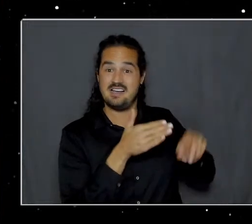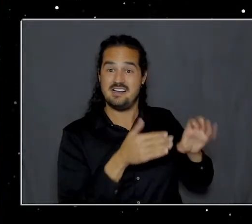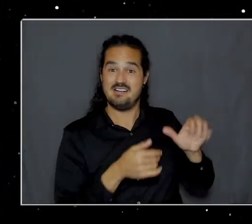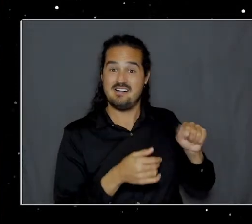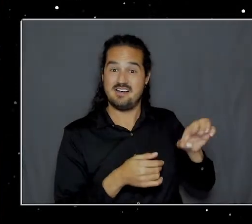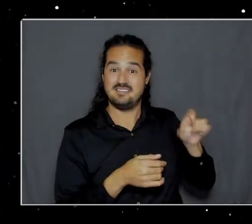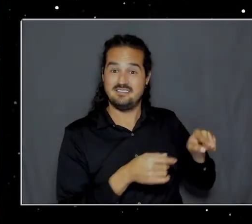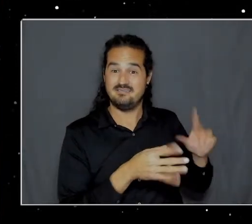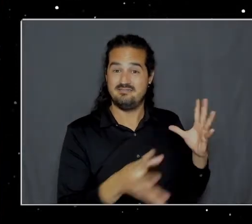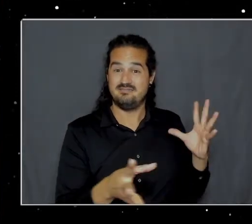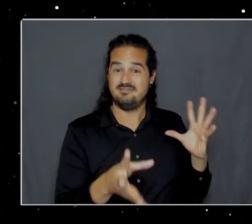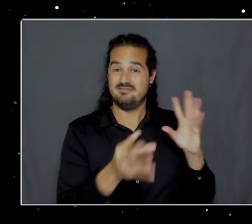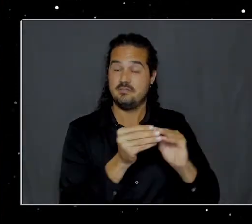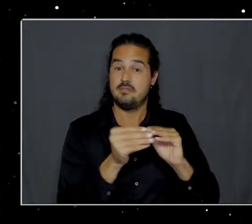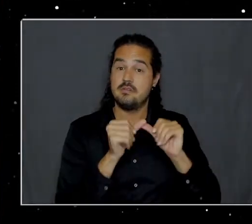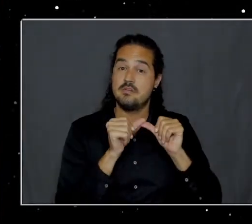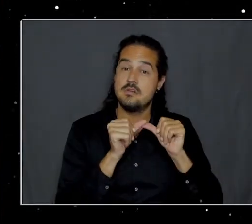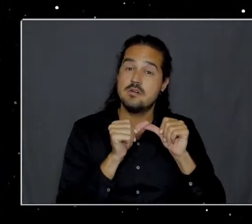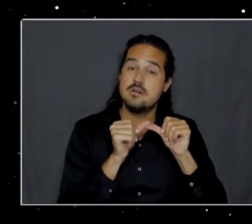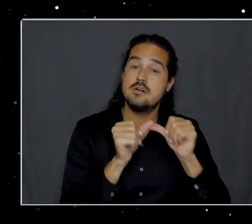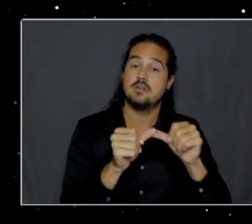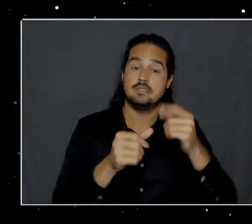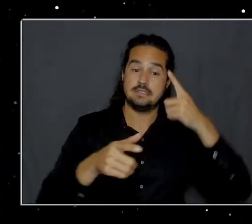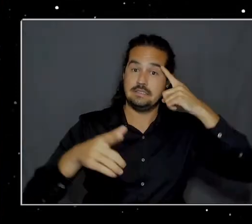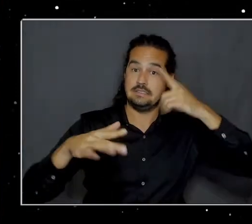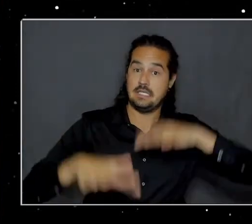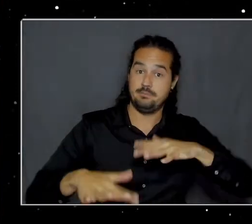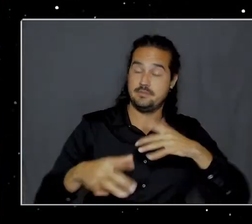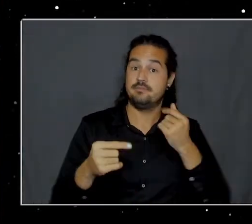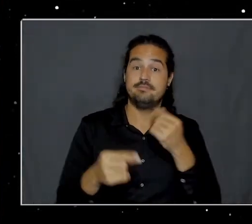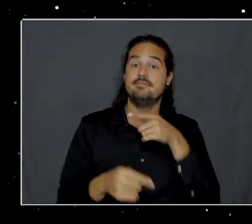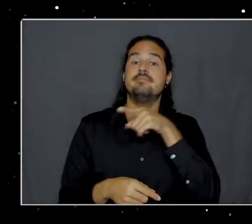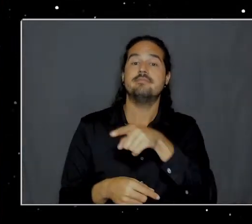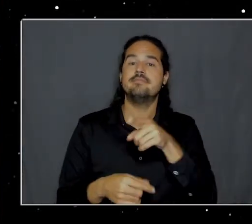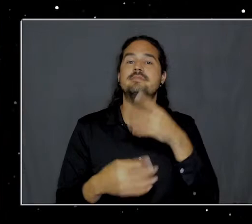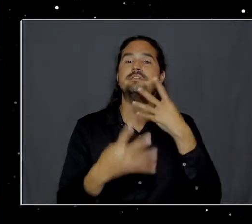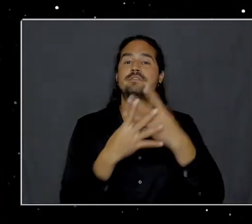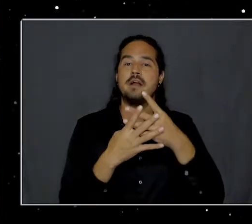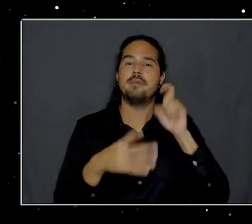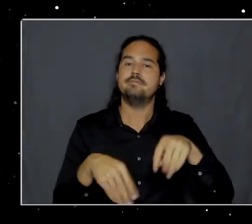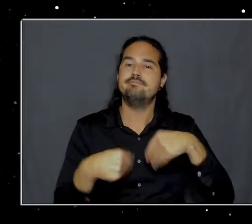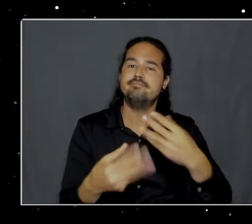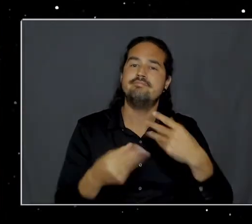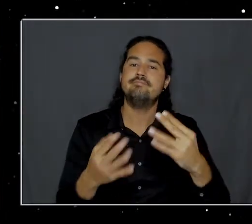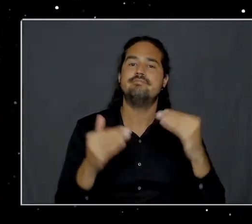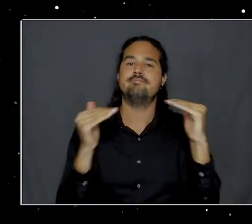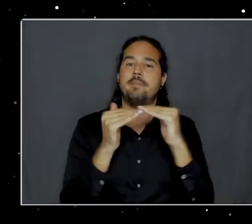OF AN ENDURING SETTLEMENT THAT REQUIRES THE COUNTY TO HAVE ACCREDITED MEDICAL CARE, AND A